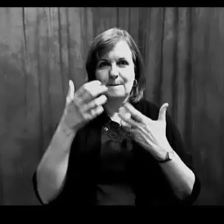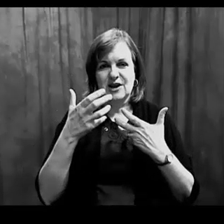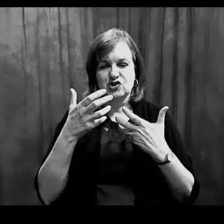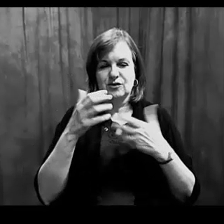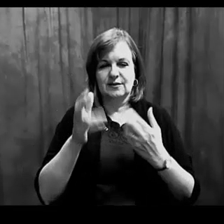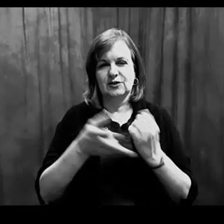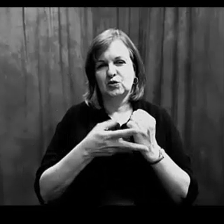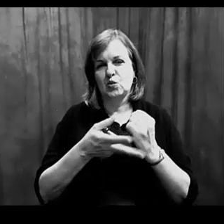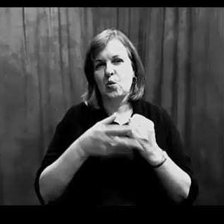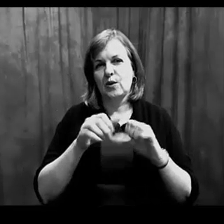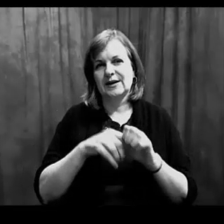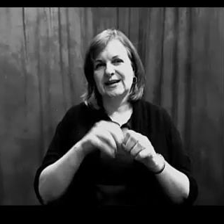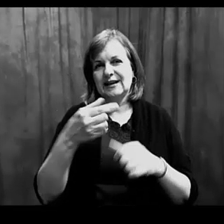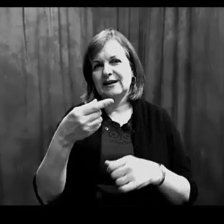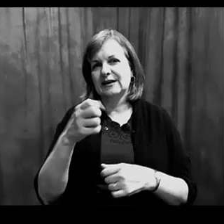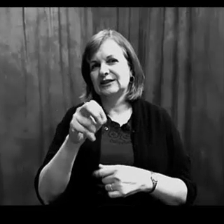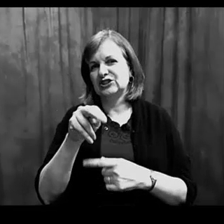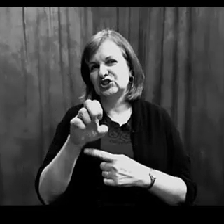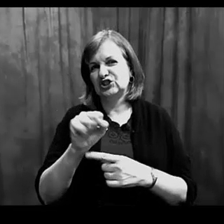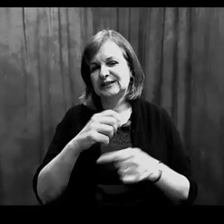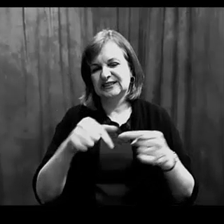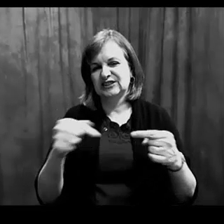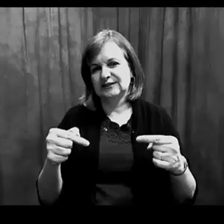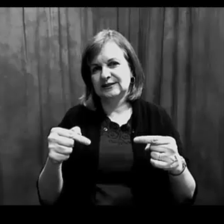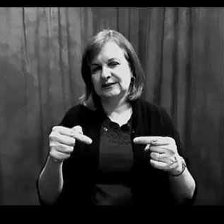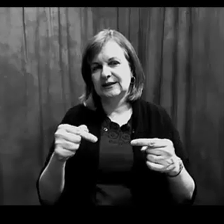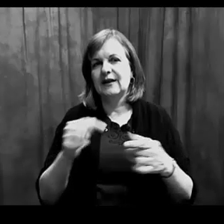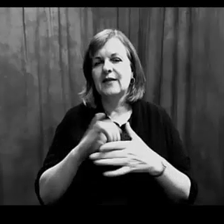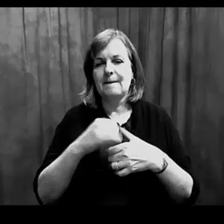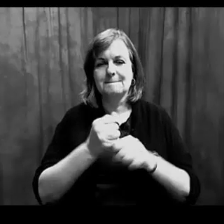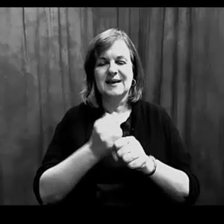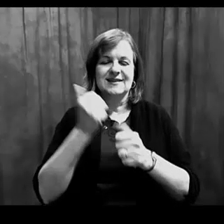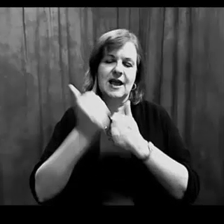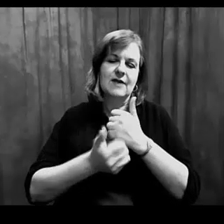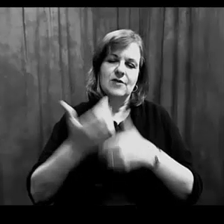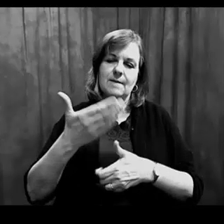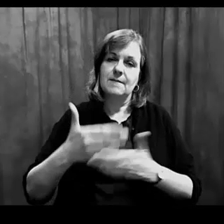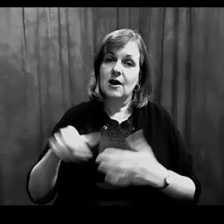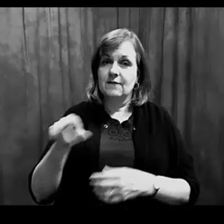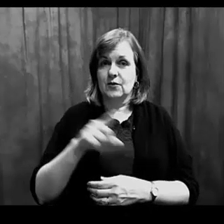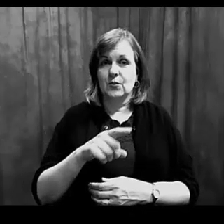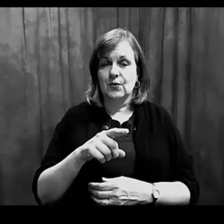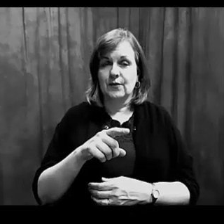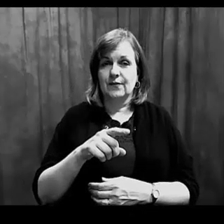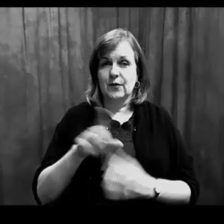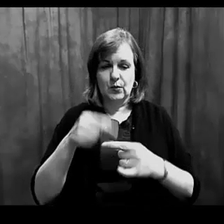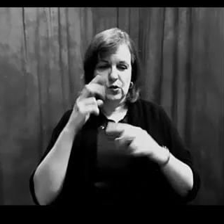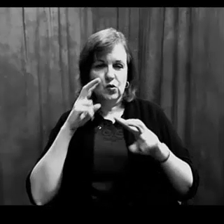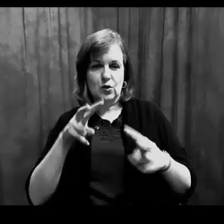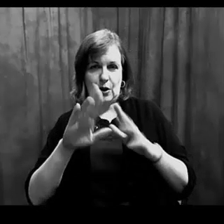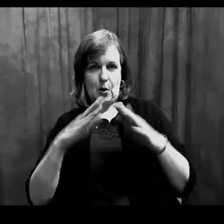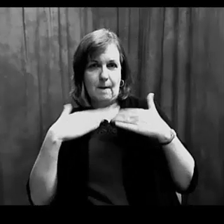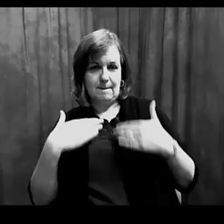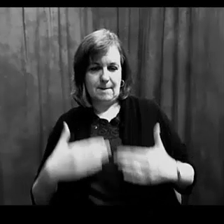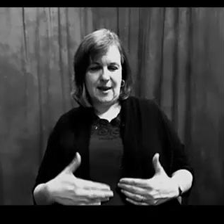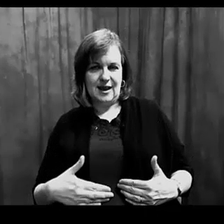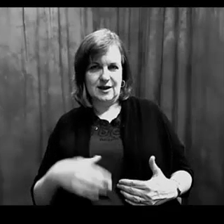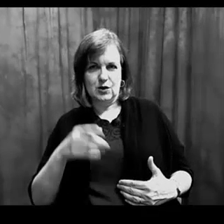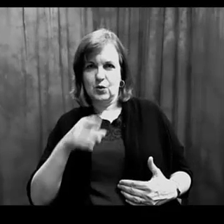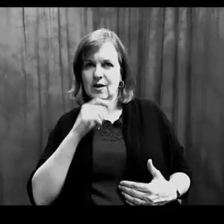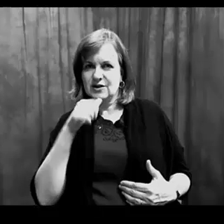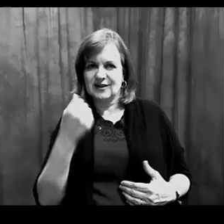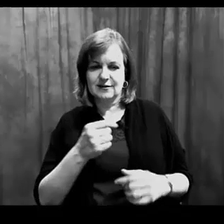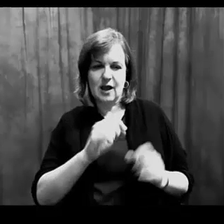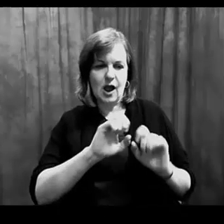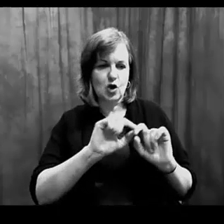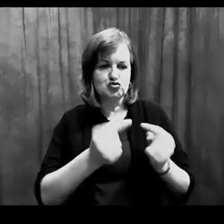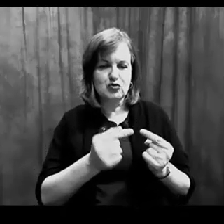stored in genes that makes up every single part of you so when we really look at you really are just a bunch of genes that make